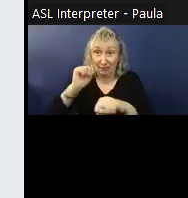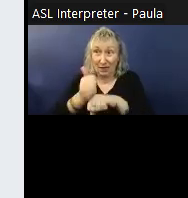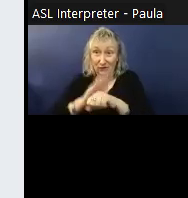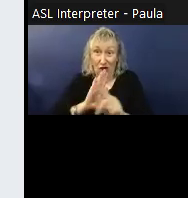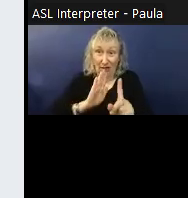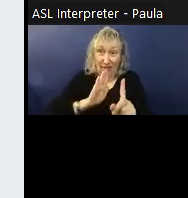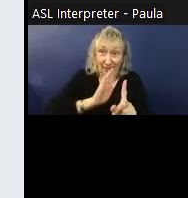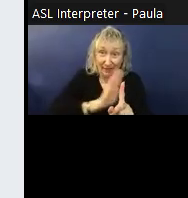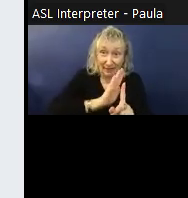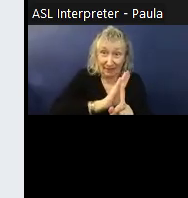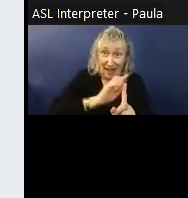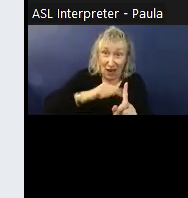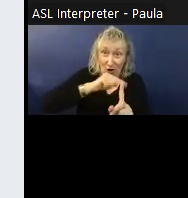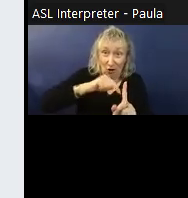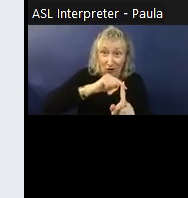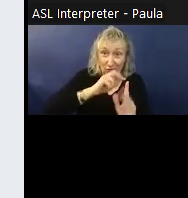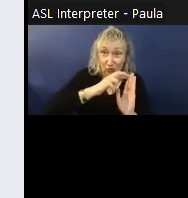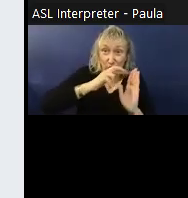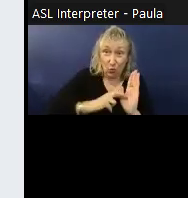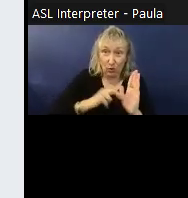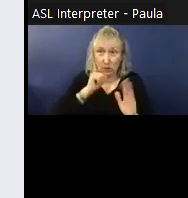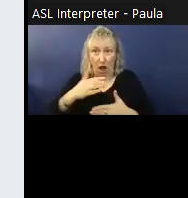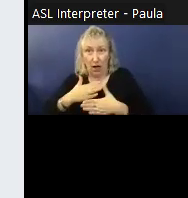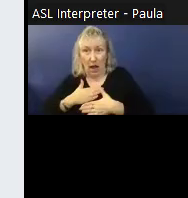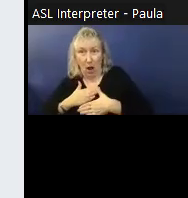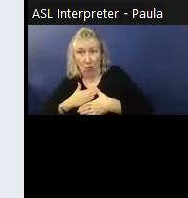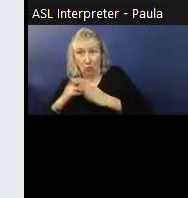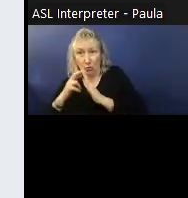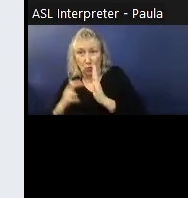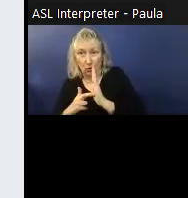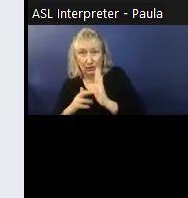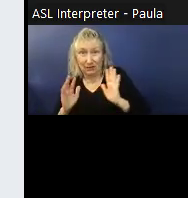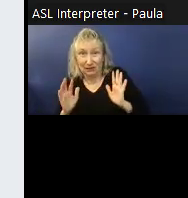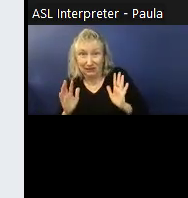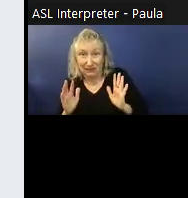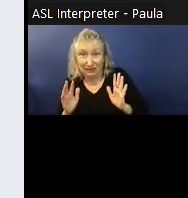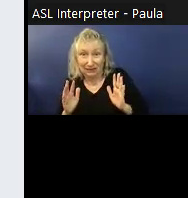Because the civil penalty process isn't isn't part of our OAR.